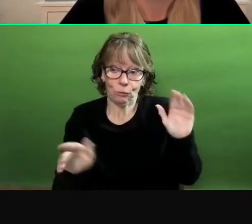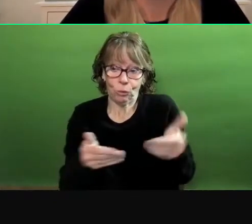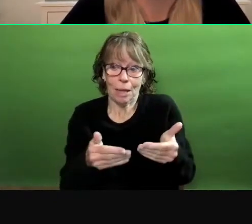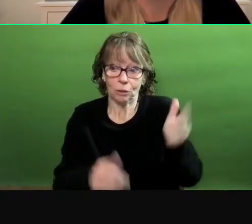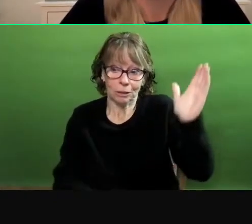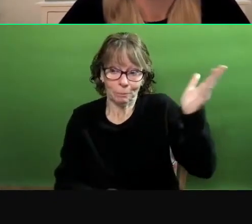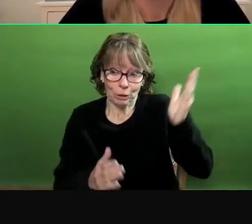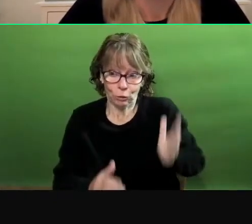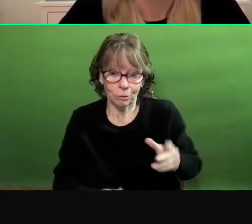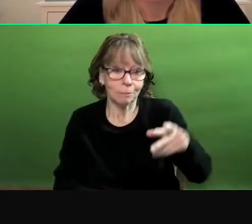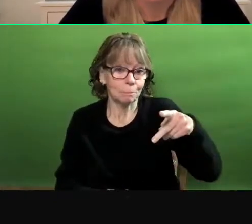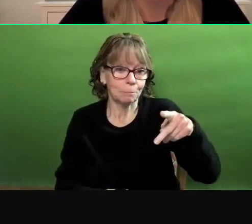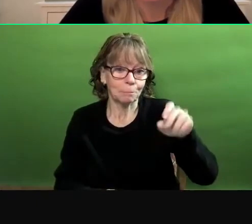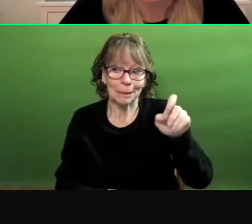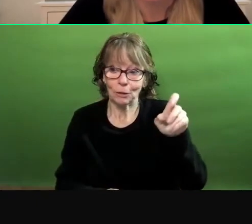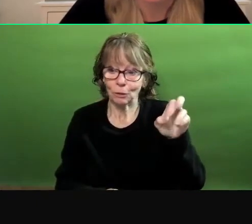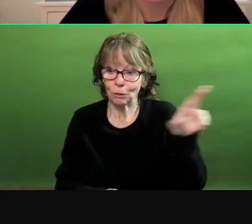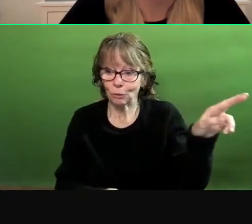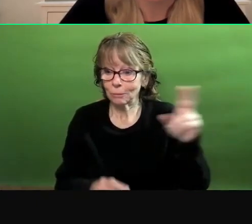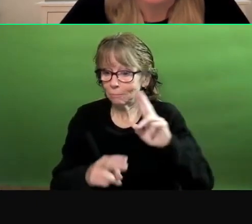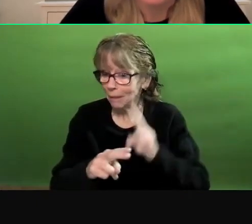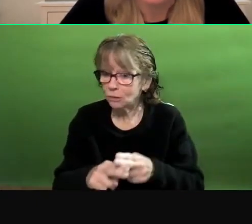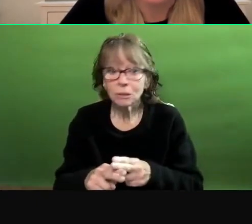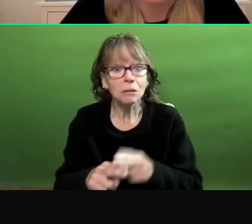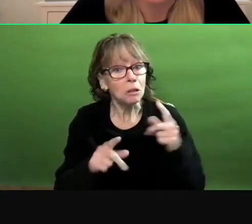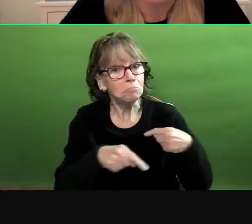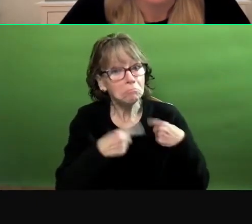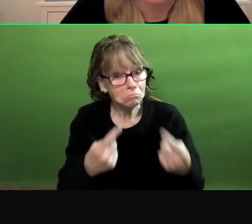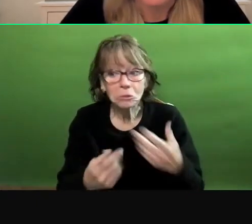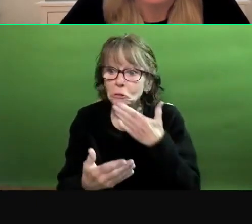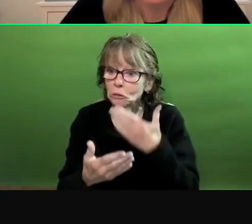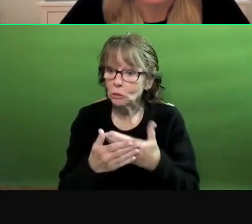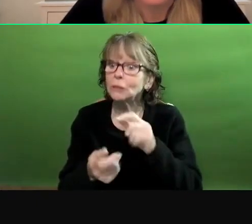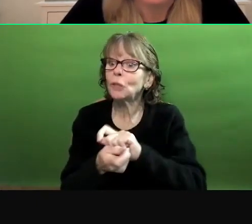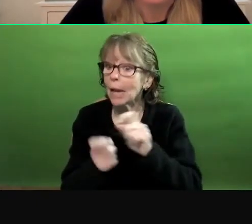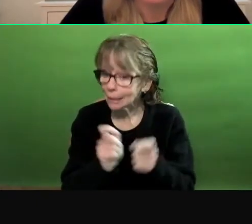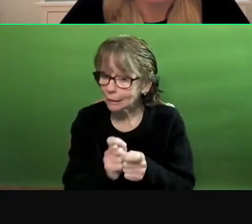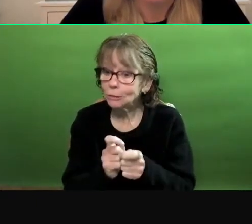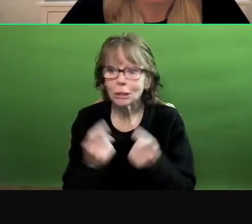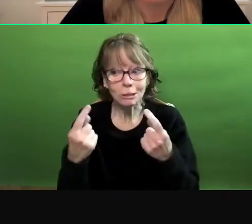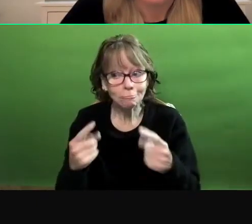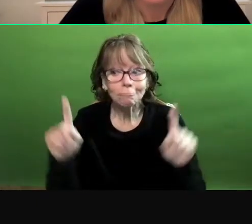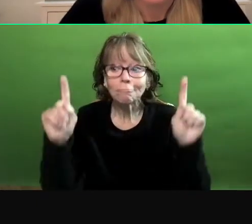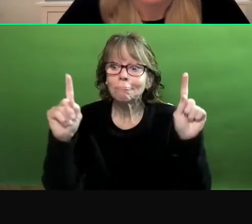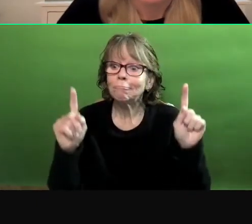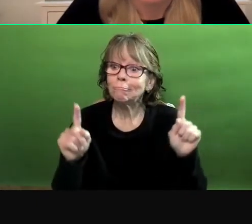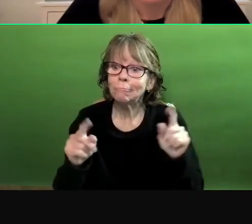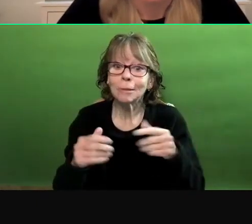by Pete, there has been good change and traction in the past few years.